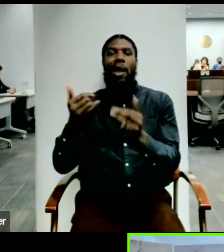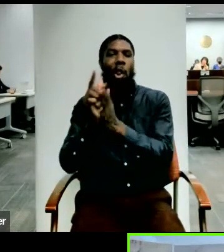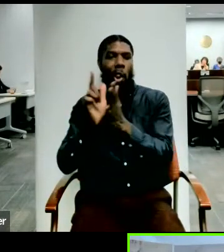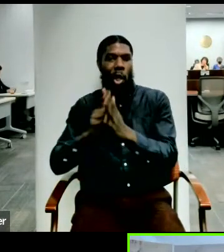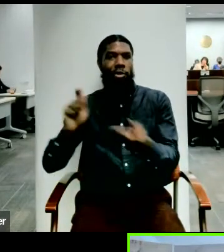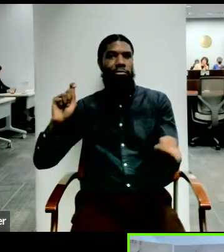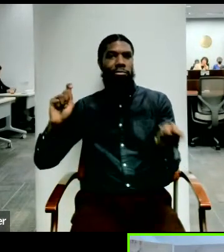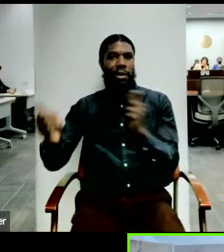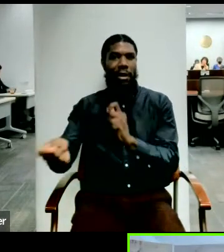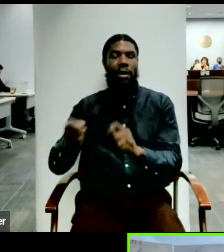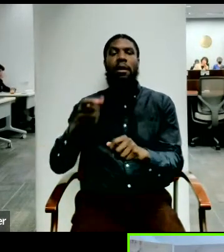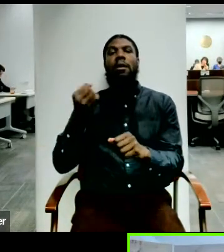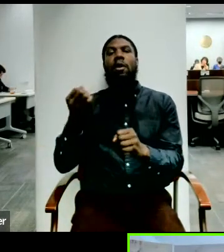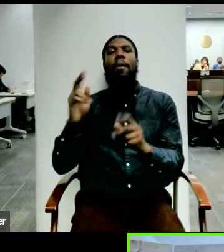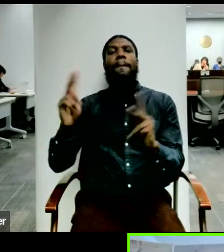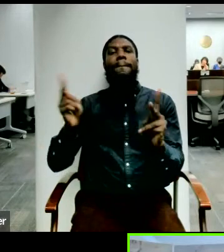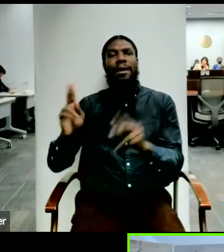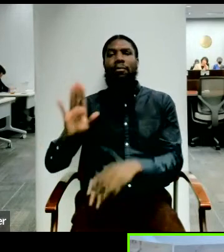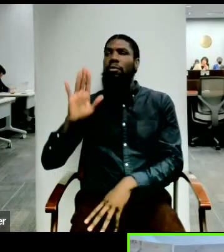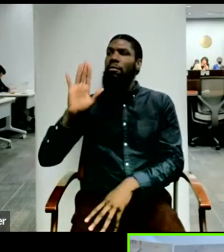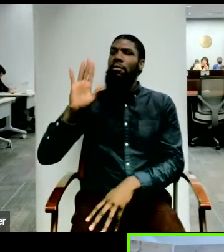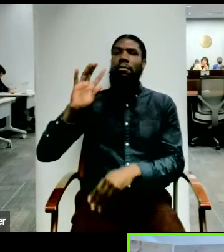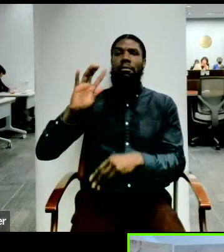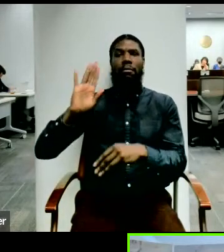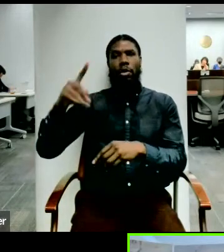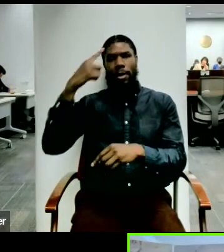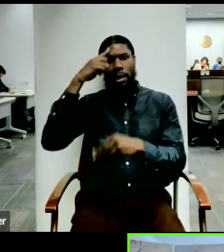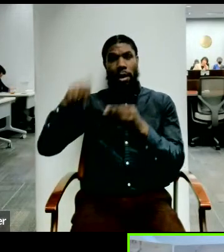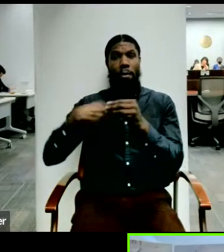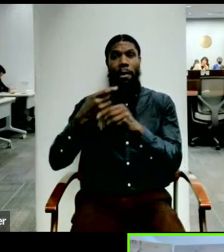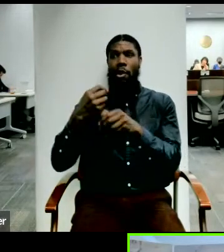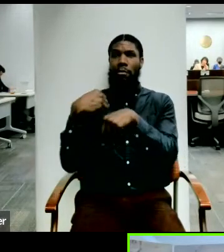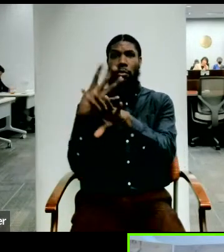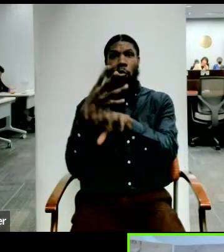now differently than they used to and it is not that they have to let everyone do it,